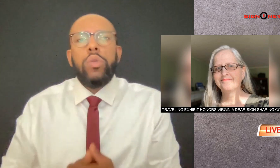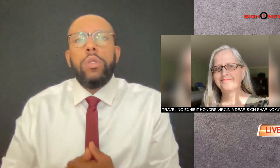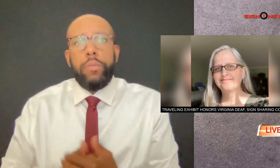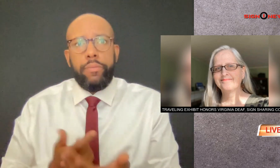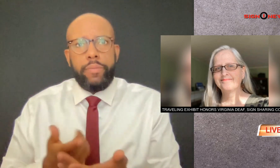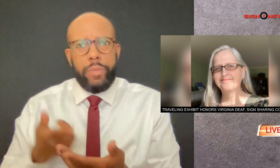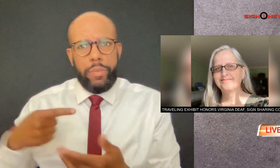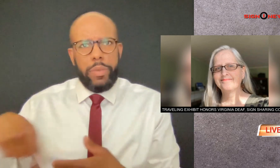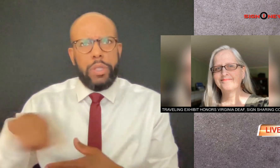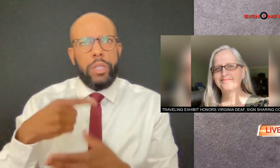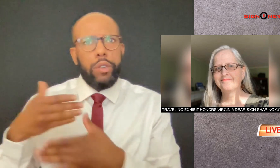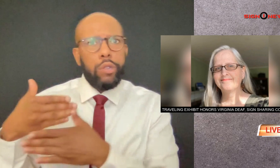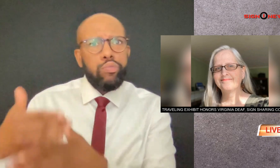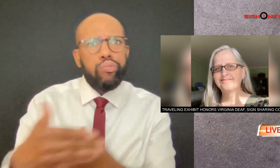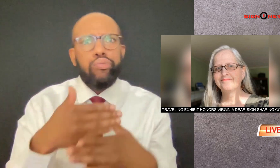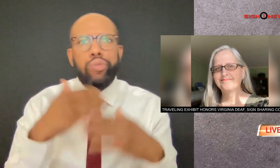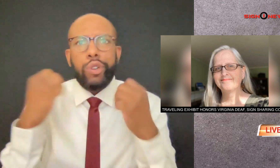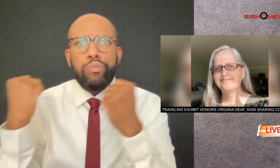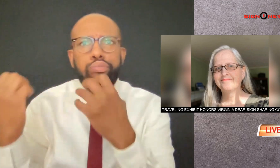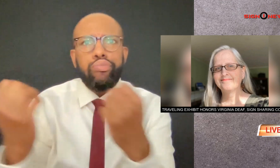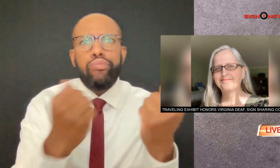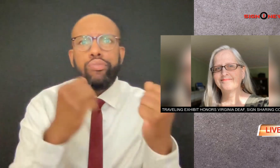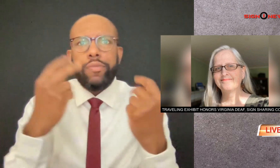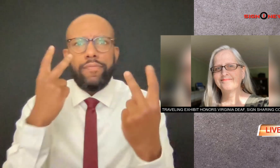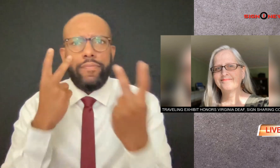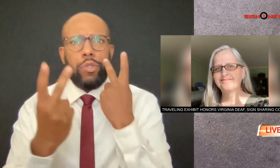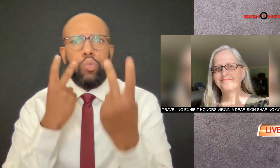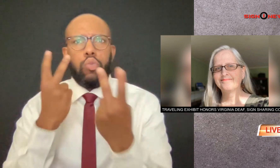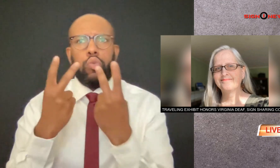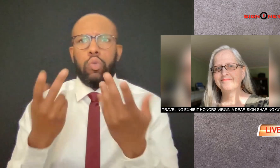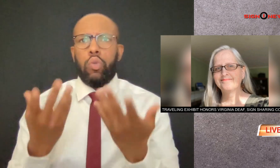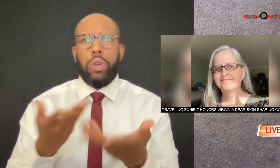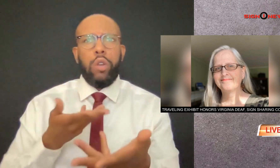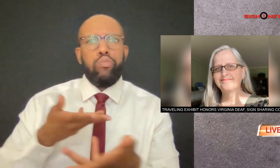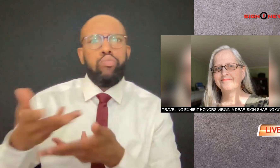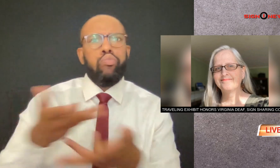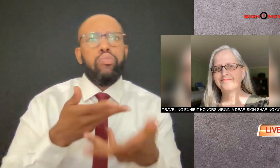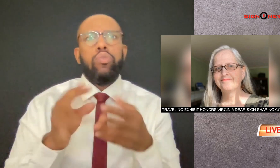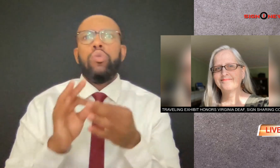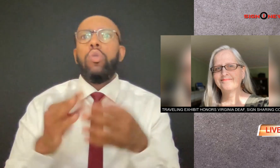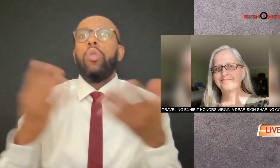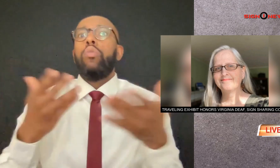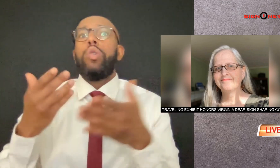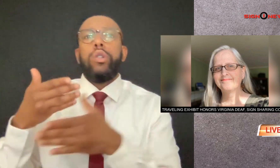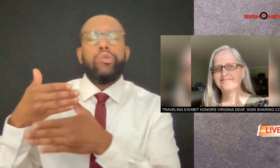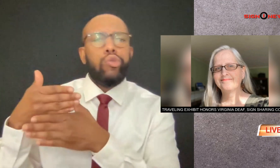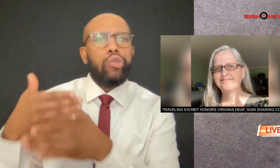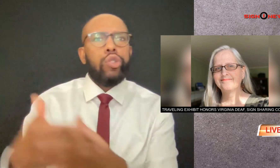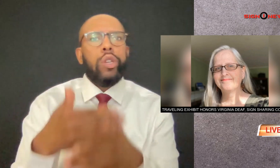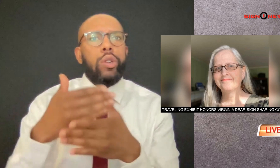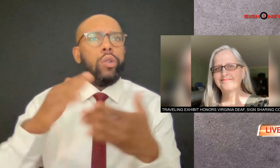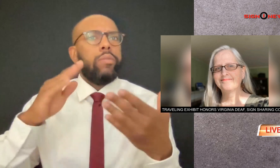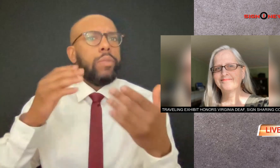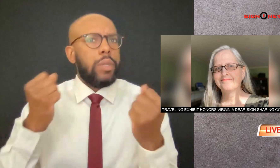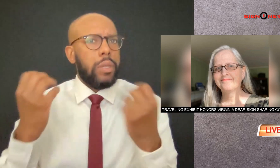parents and at least one deaf sibling they all shared a visual language to communicate